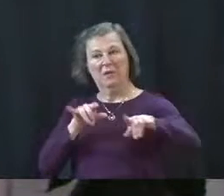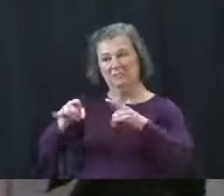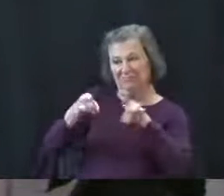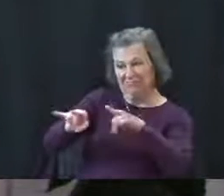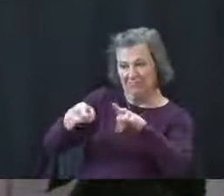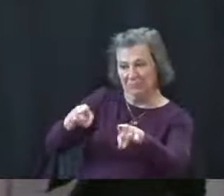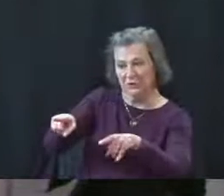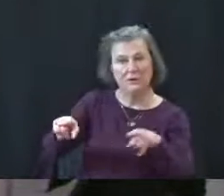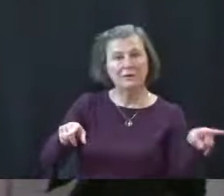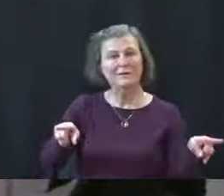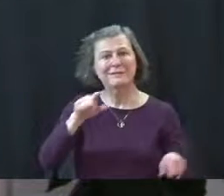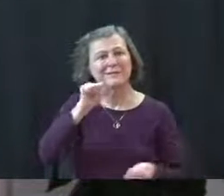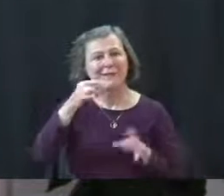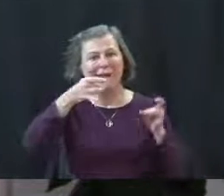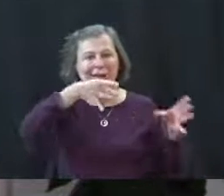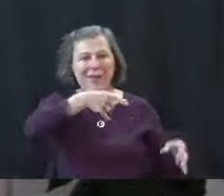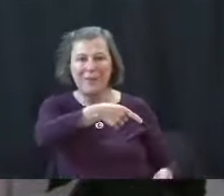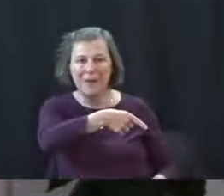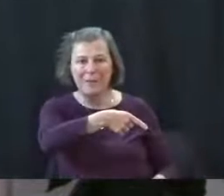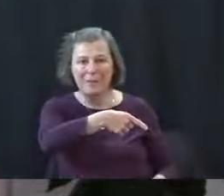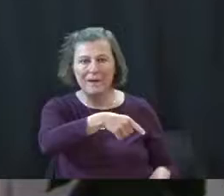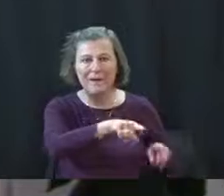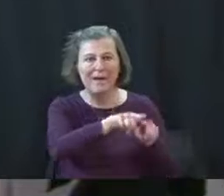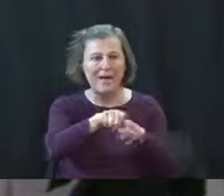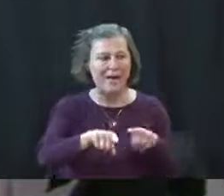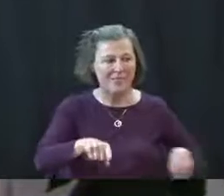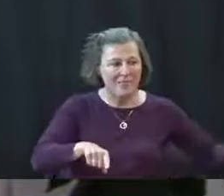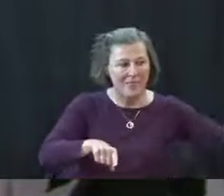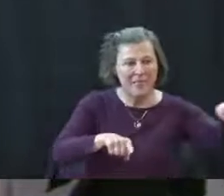them as they imagined that they hated her.